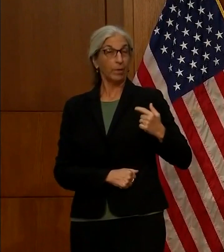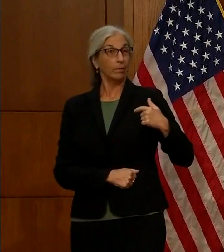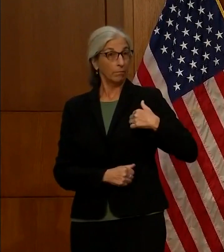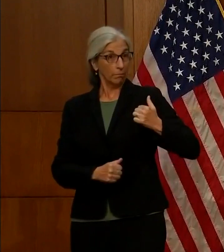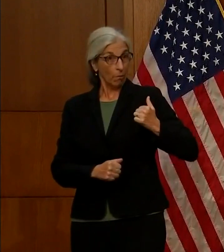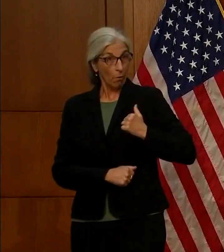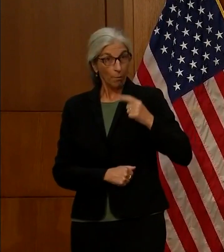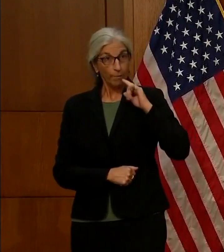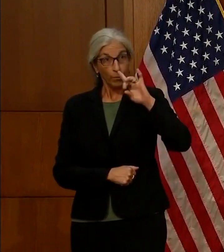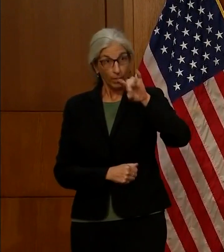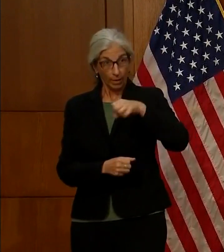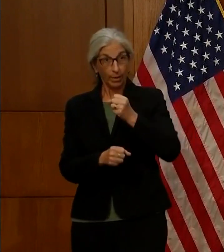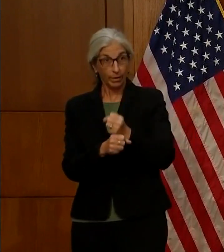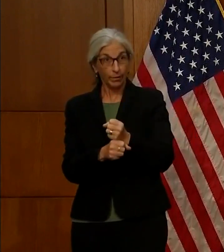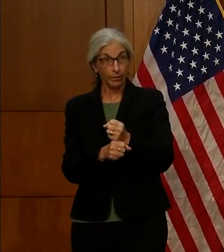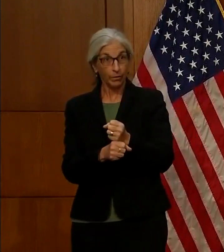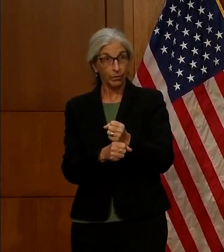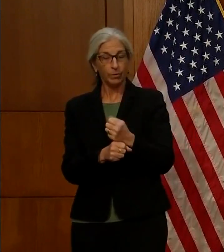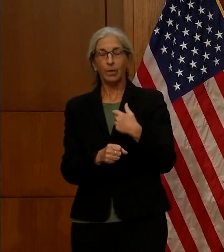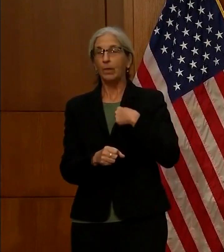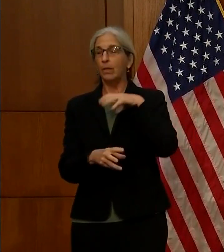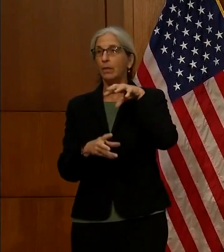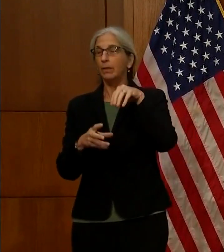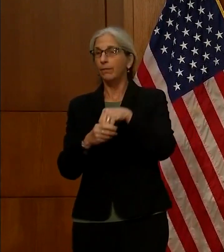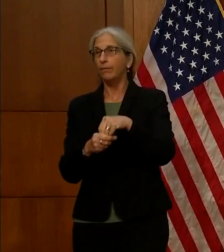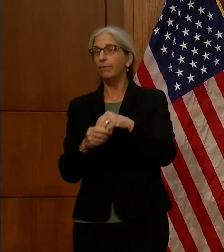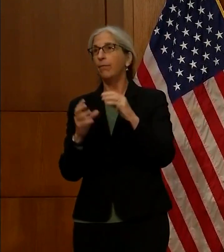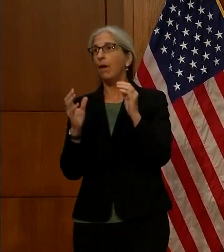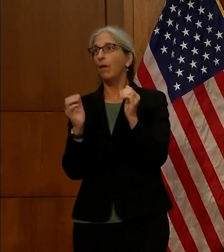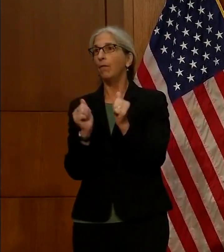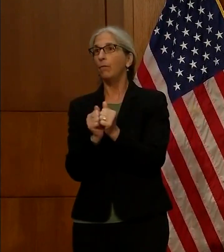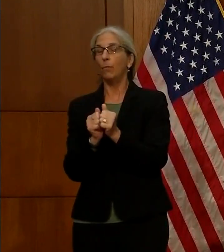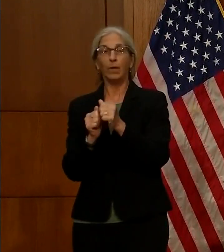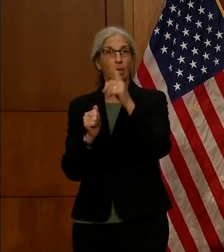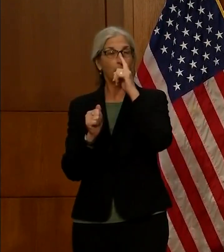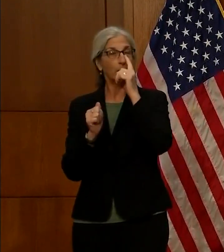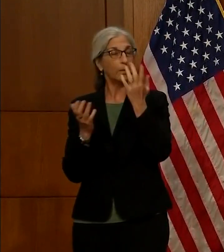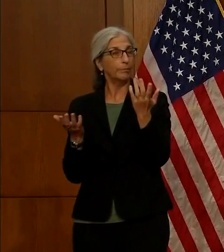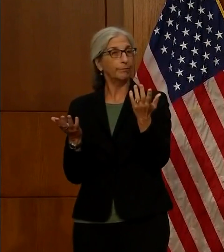IN UNITED STATES ARMY- FOR